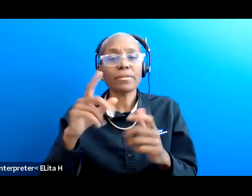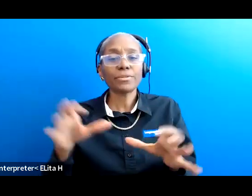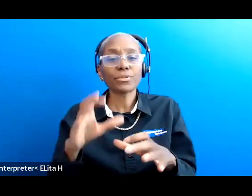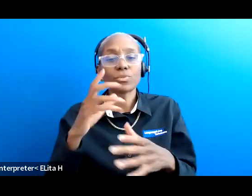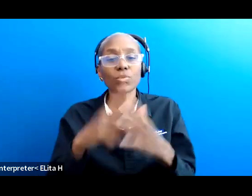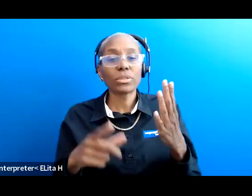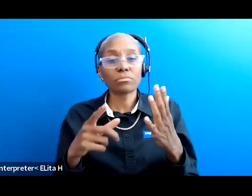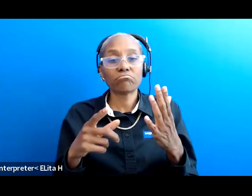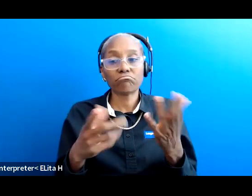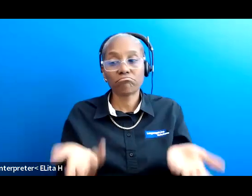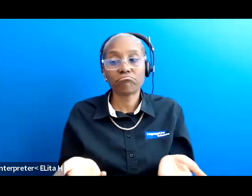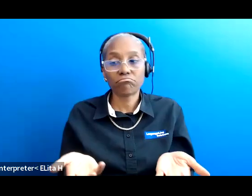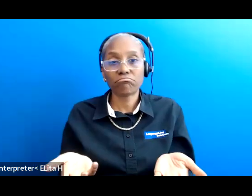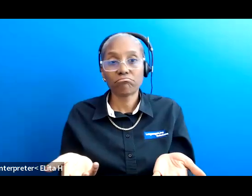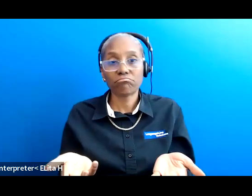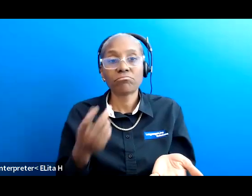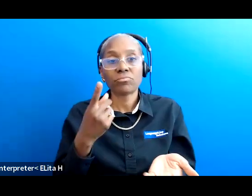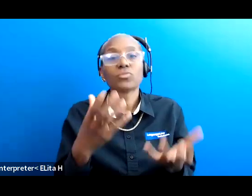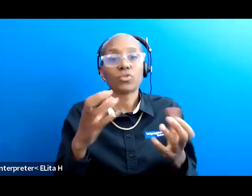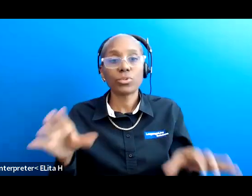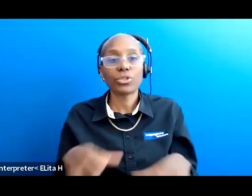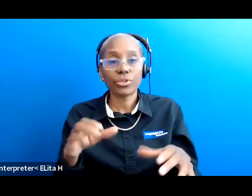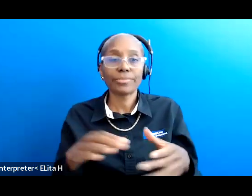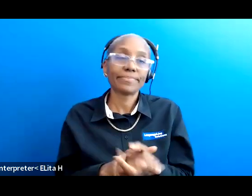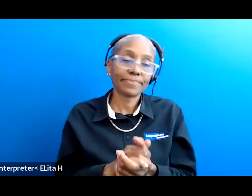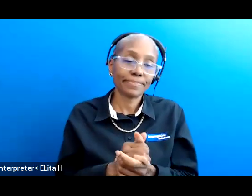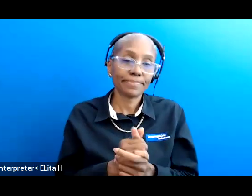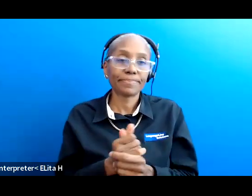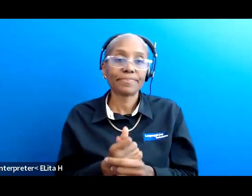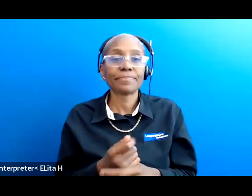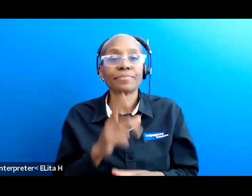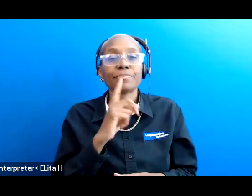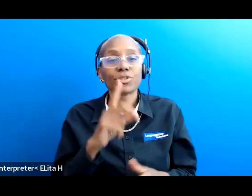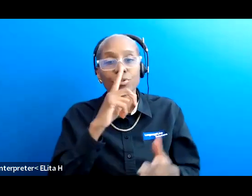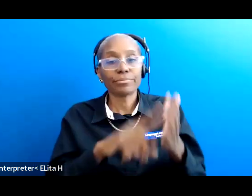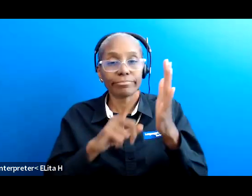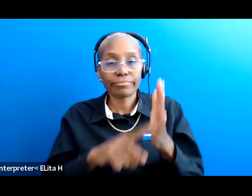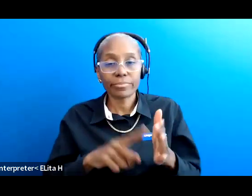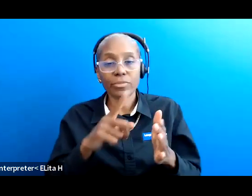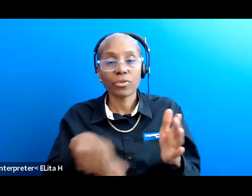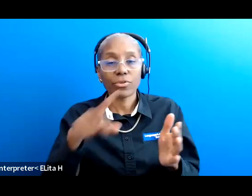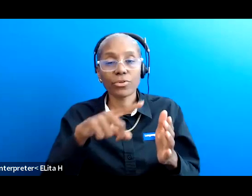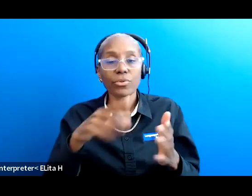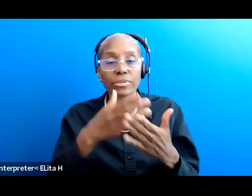thing is that you want to do. So be sure and look up those kinds of things so that you